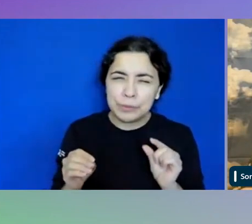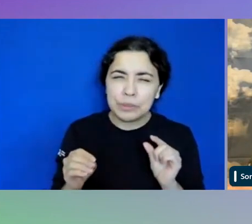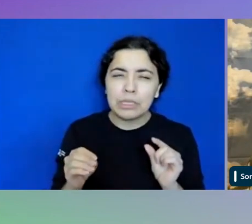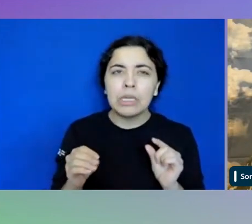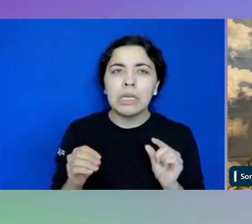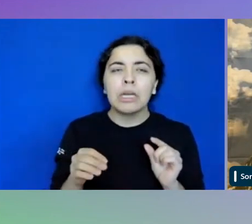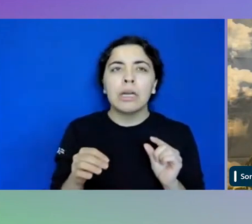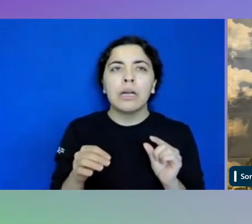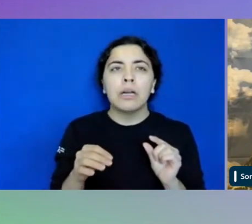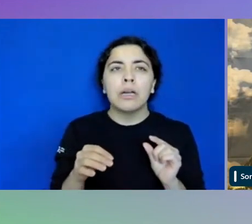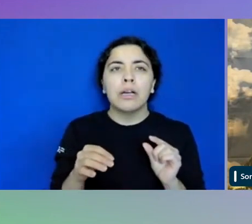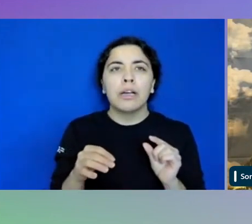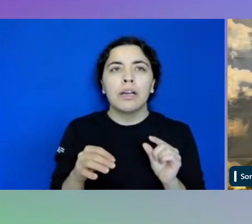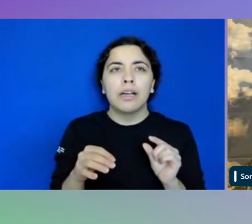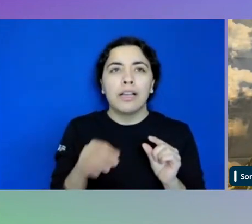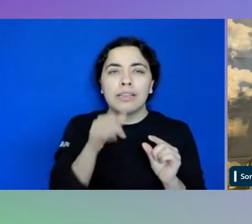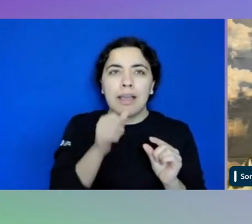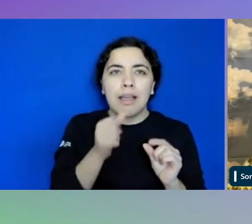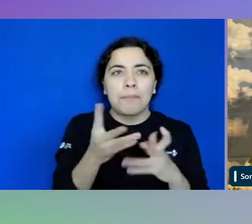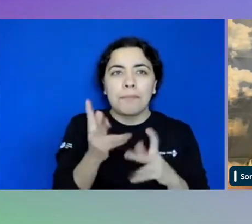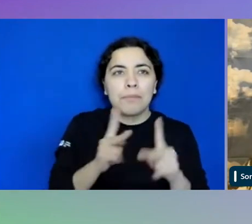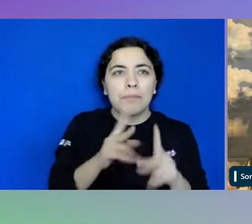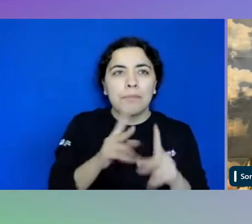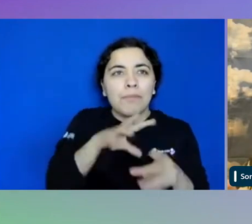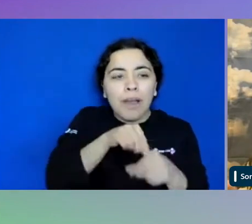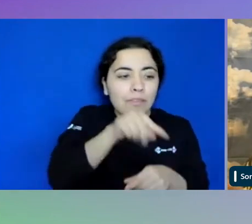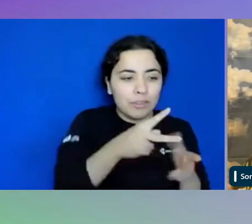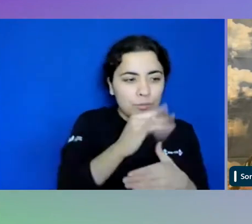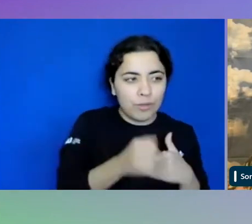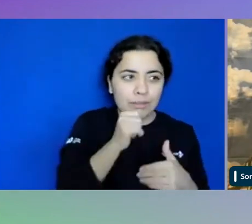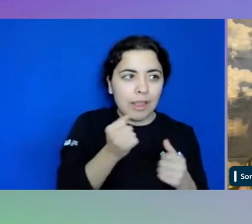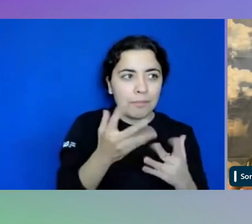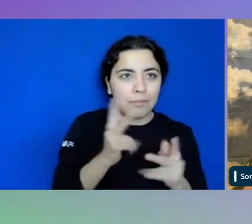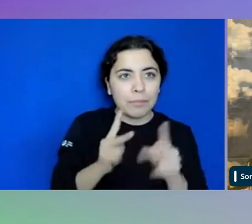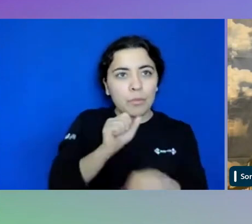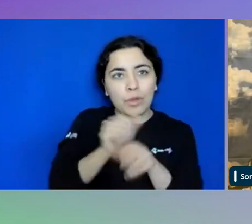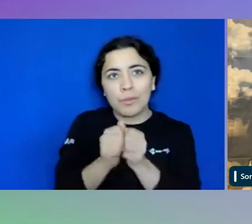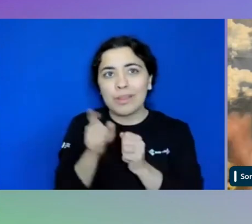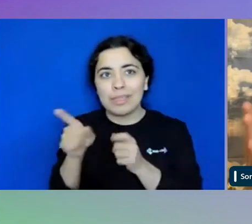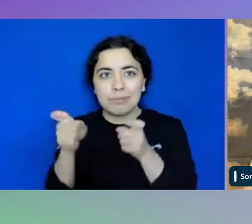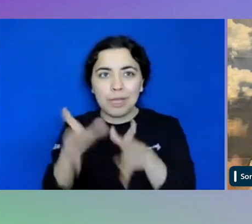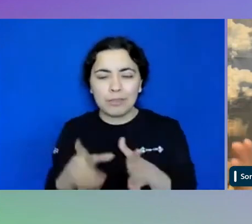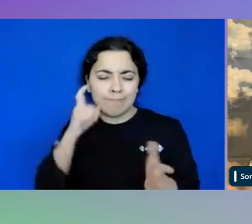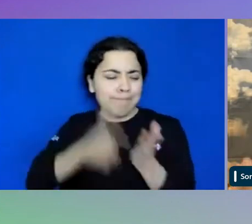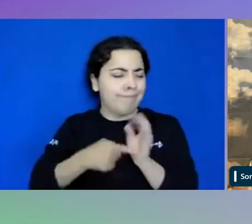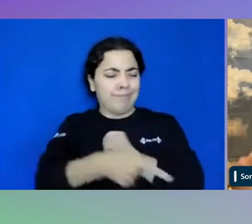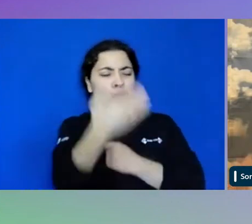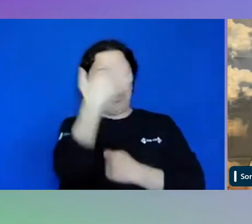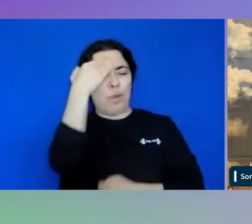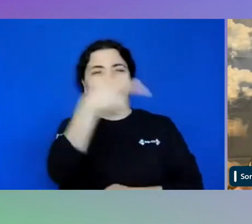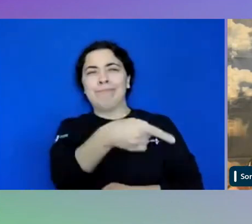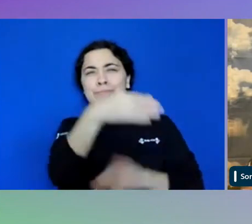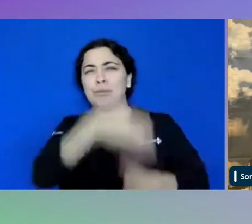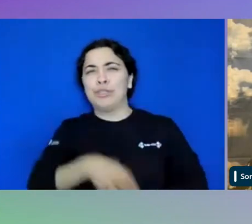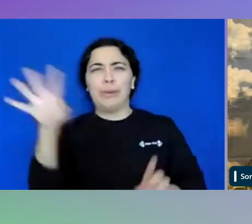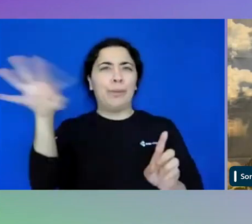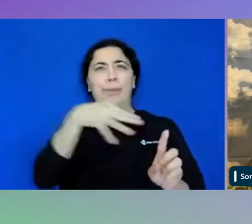someone personally. So I think disconnecting it from other sources of data and just